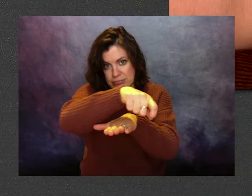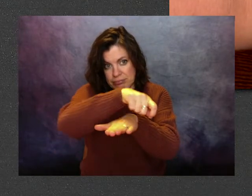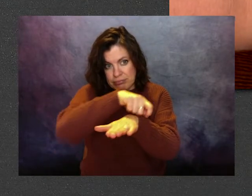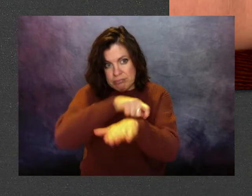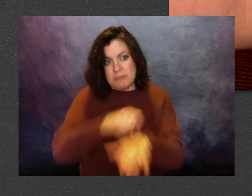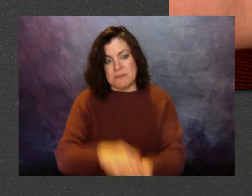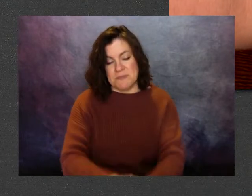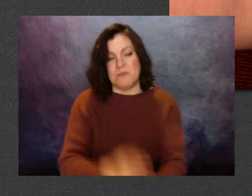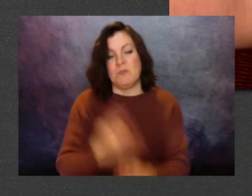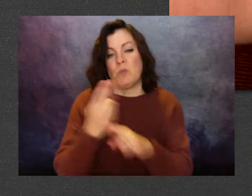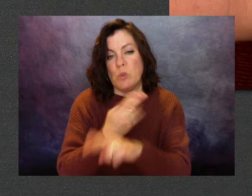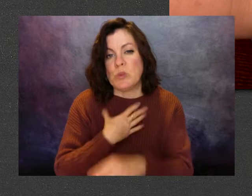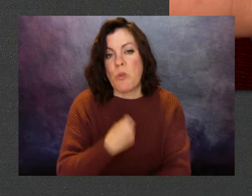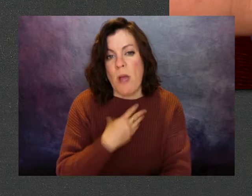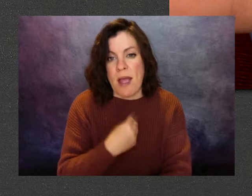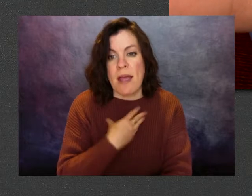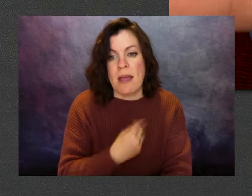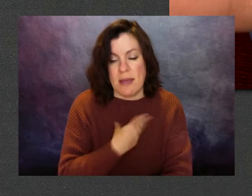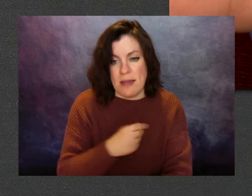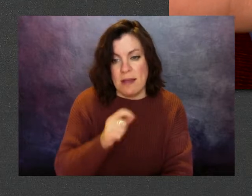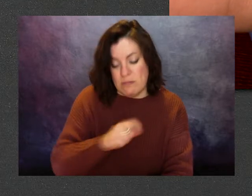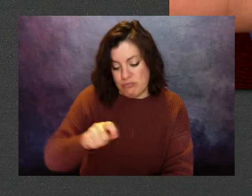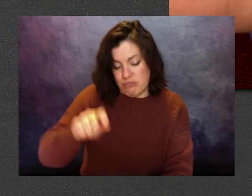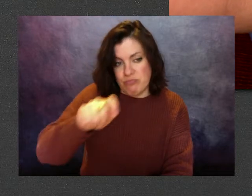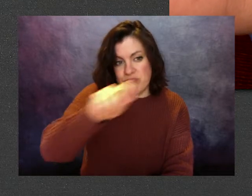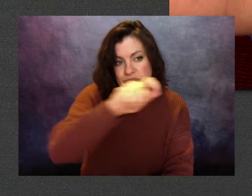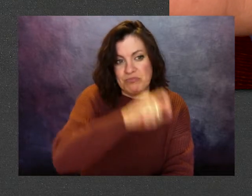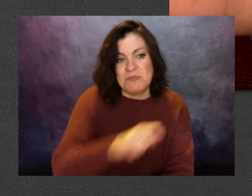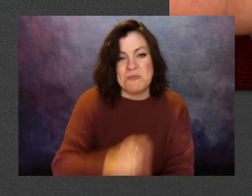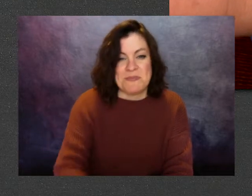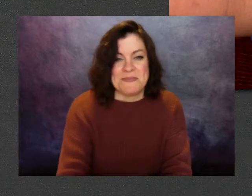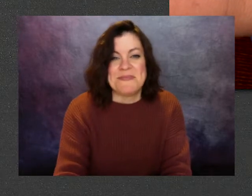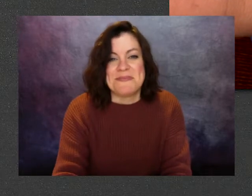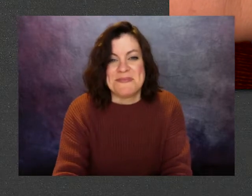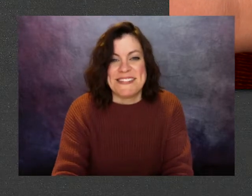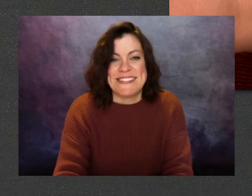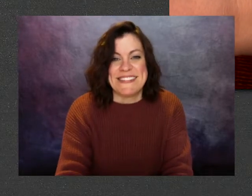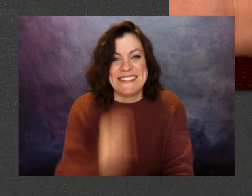And I'm gonna trace, around the kitty.